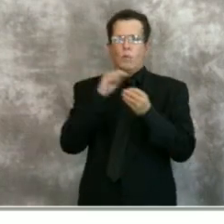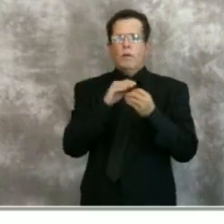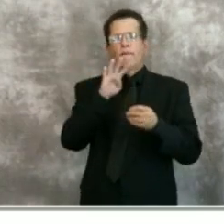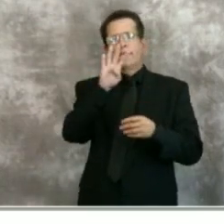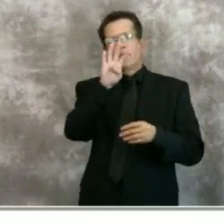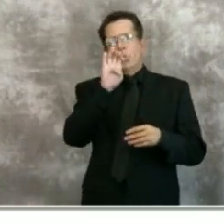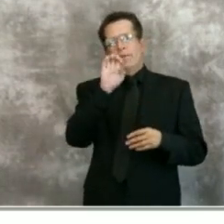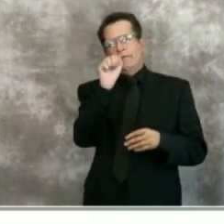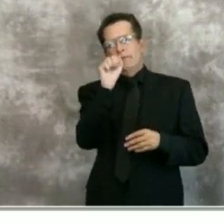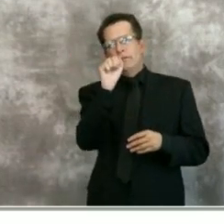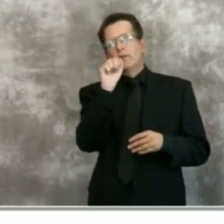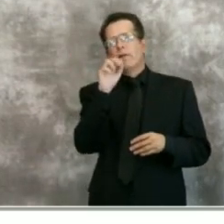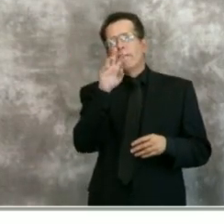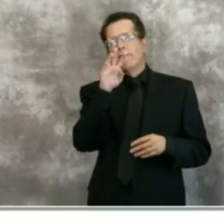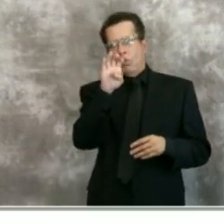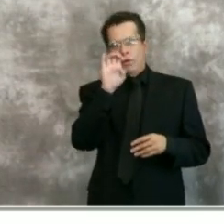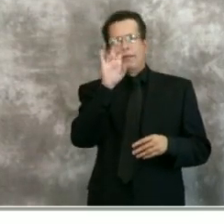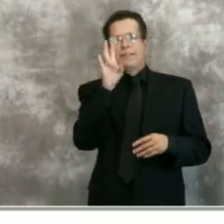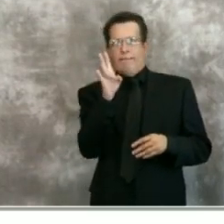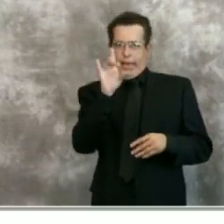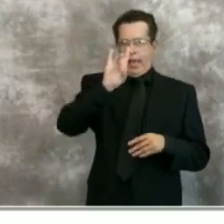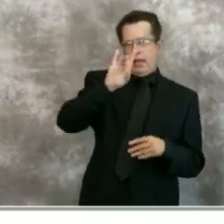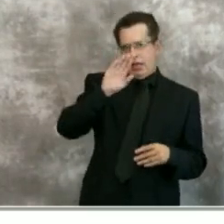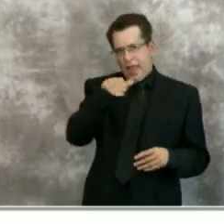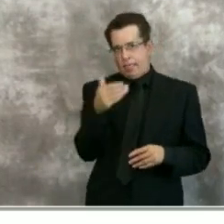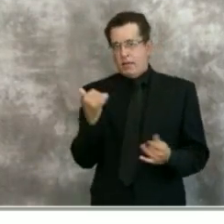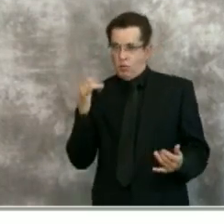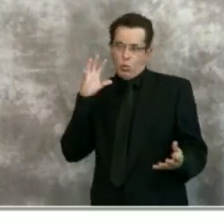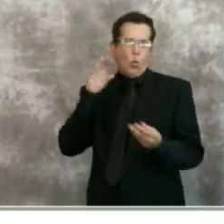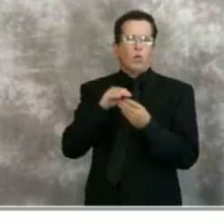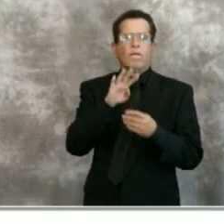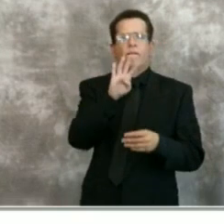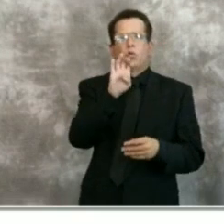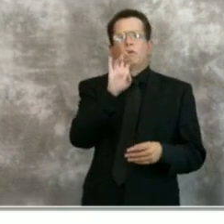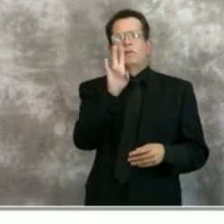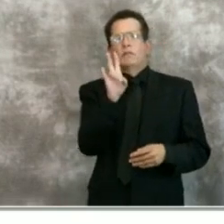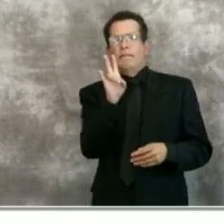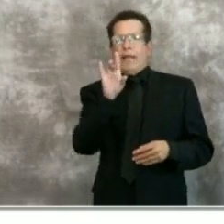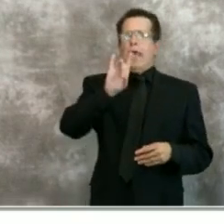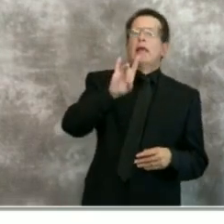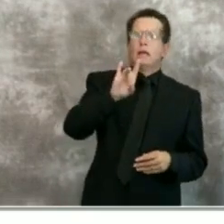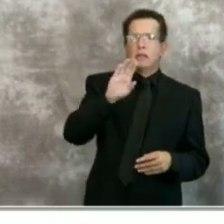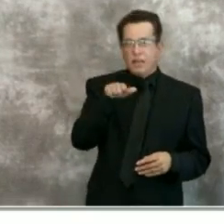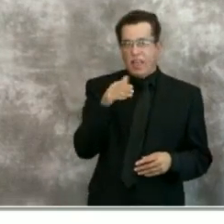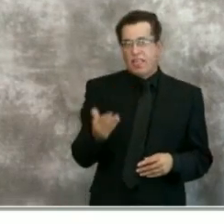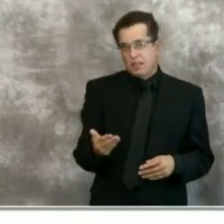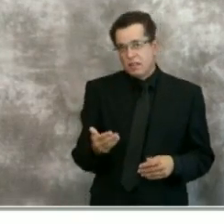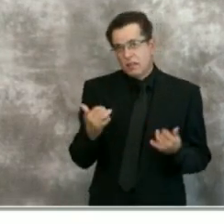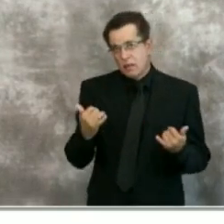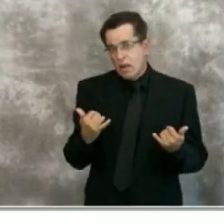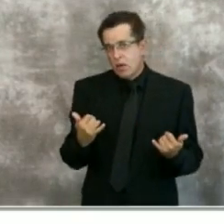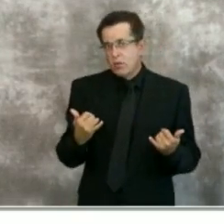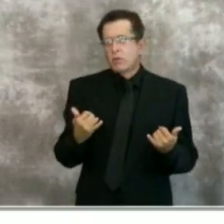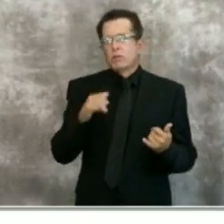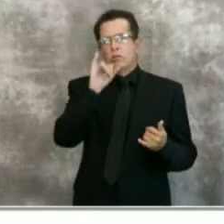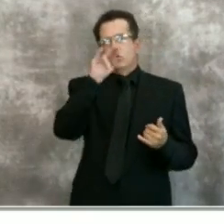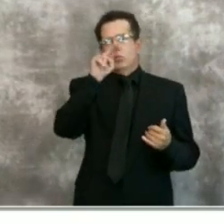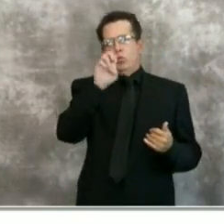WELL ABOVE 25. GOING TO THE NEXT SLIDE. SO WE HAVE HAD A